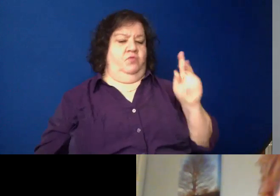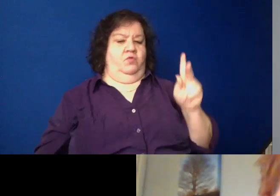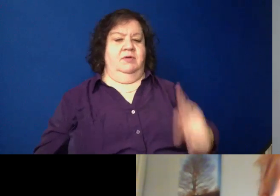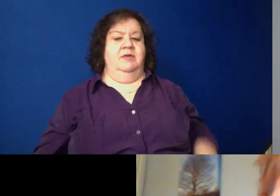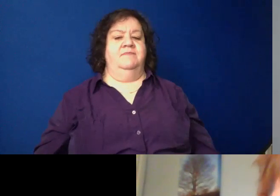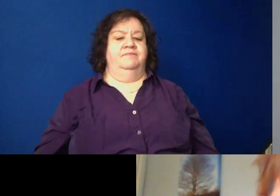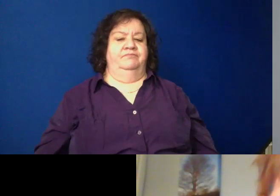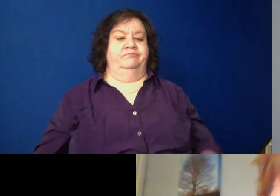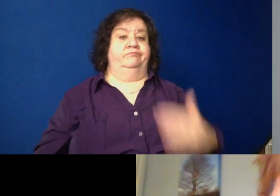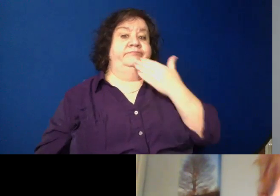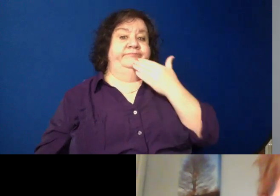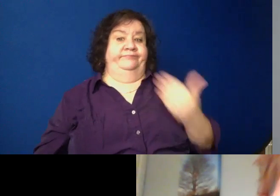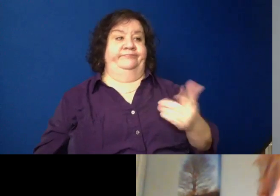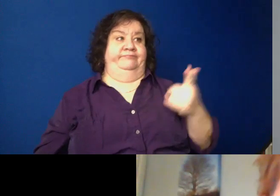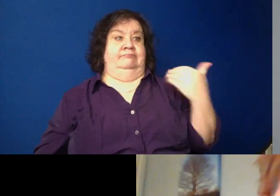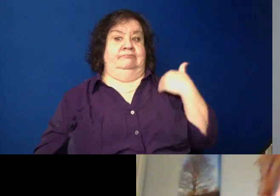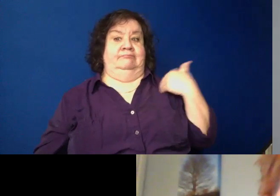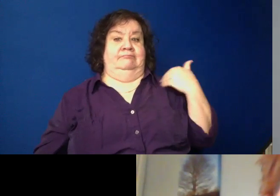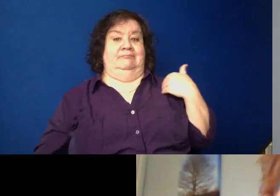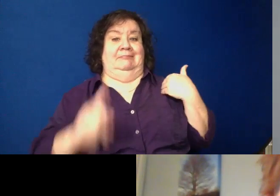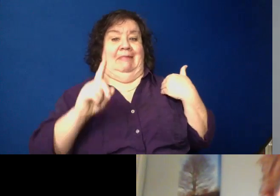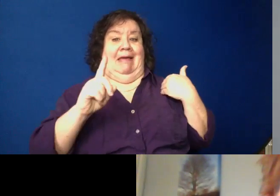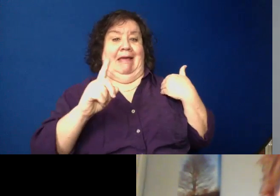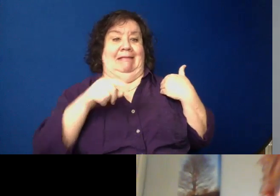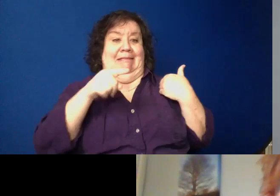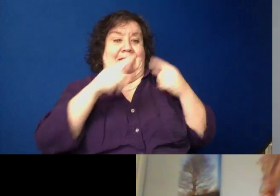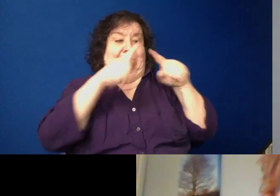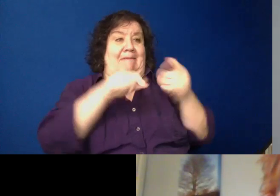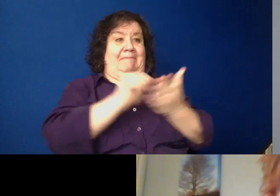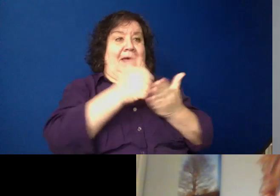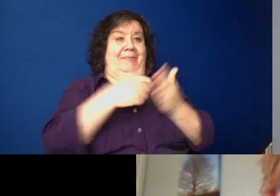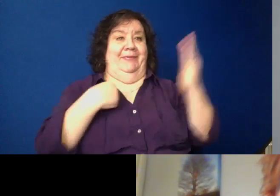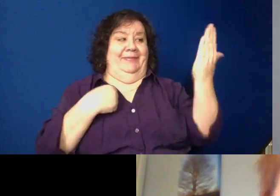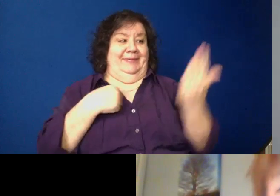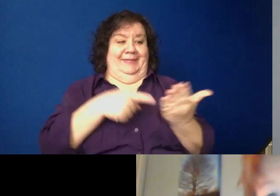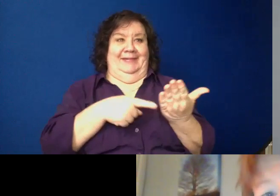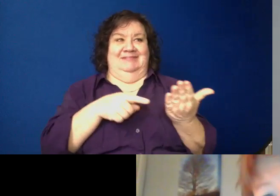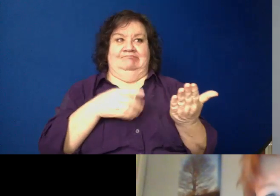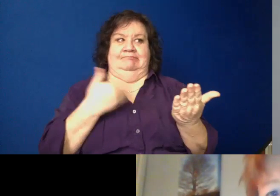i'm about to pull this out now i'm sorry for that the first thing of course which